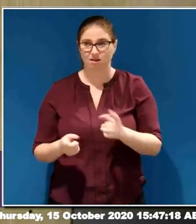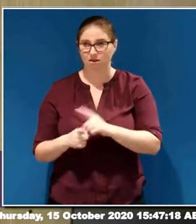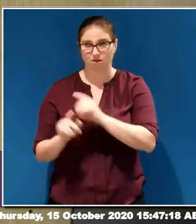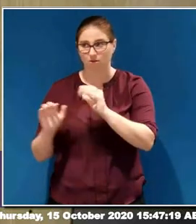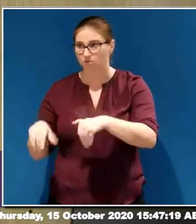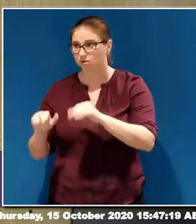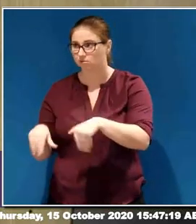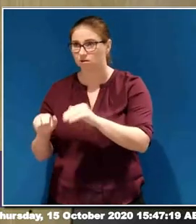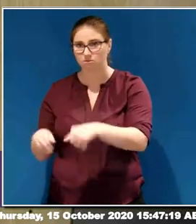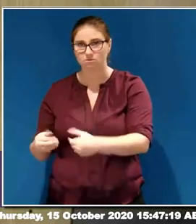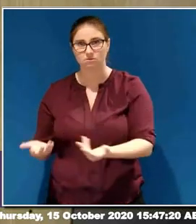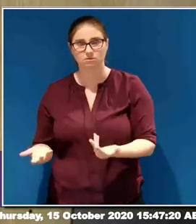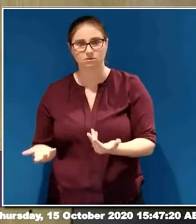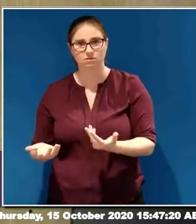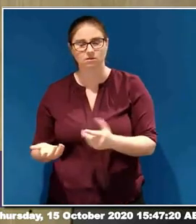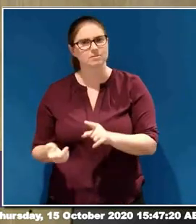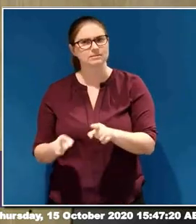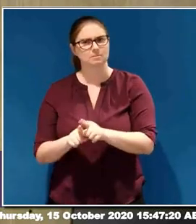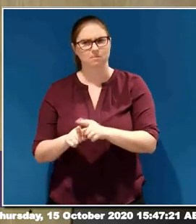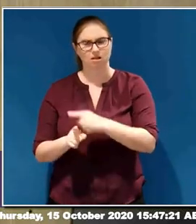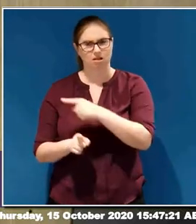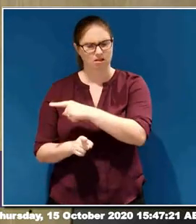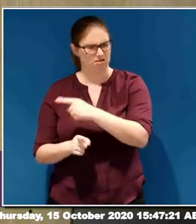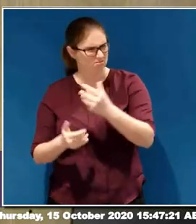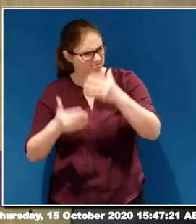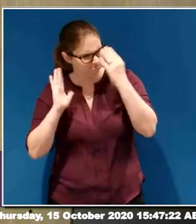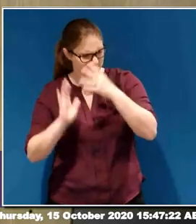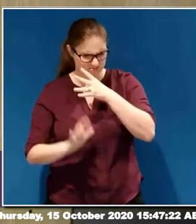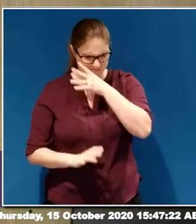on so they internalise very quickly.